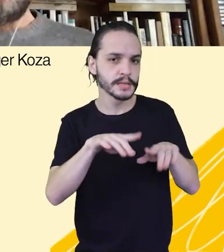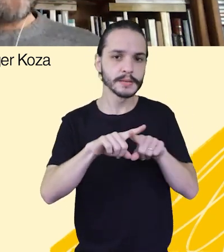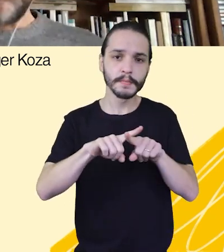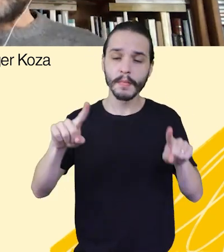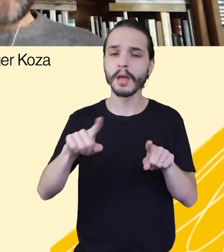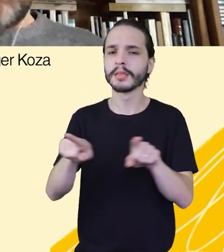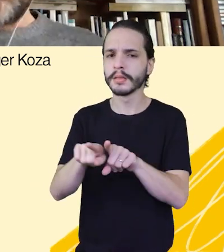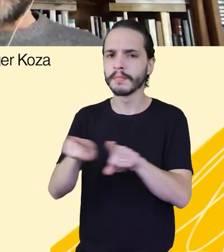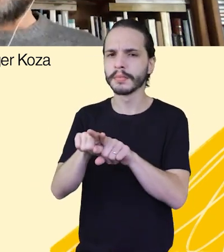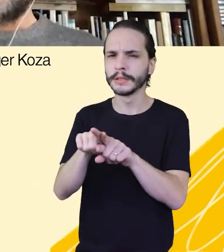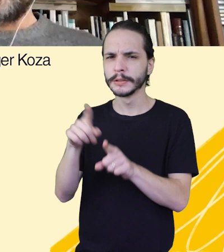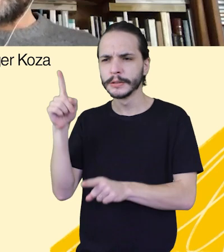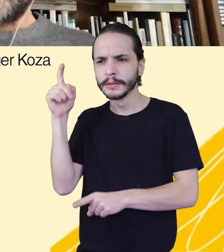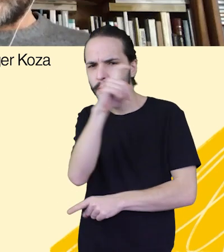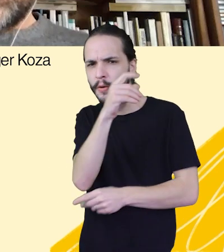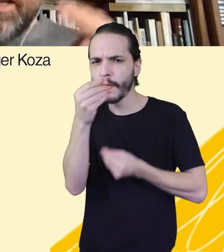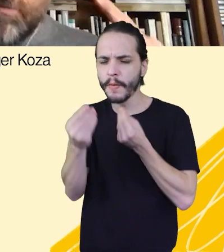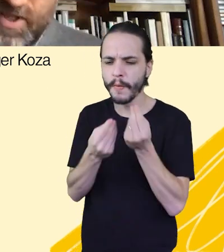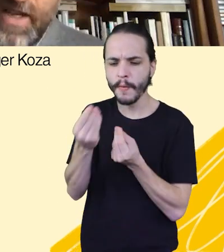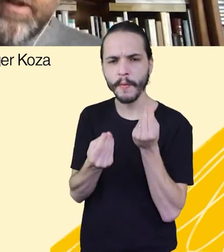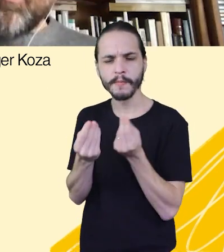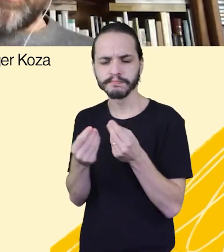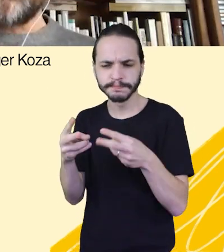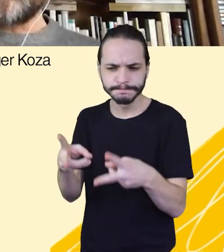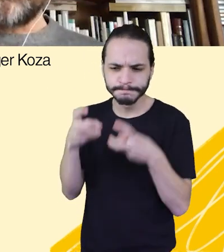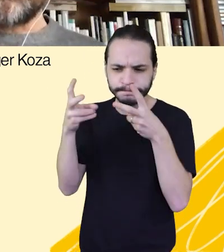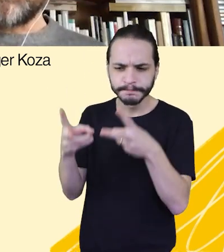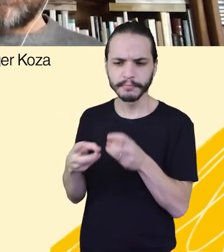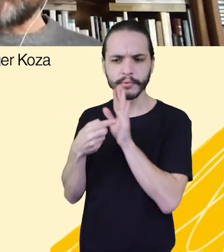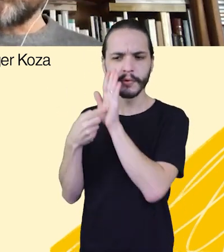But in a very specific way in certain times.